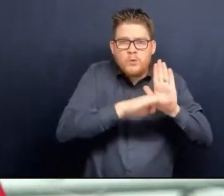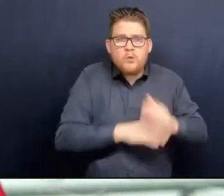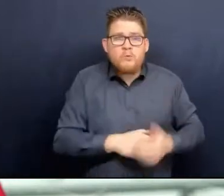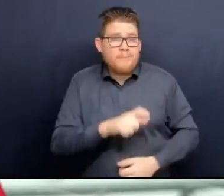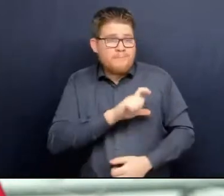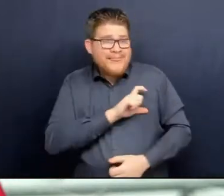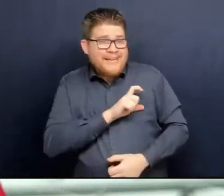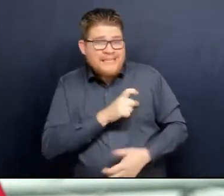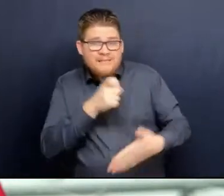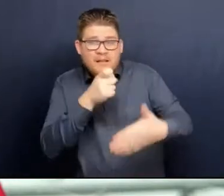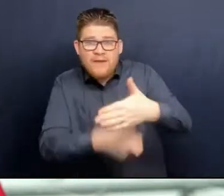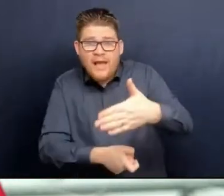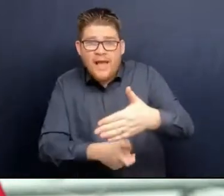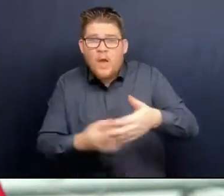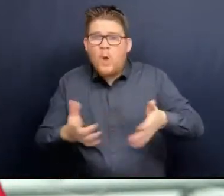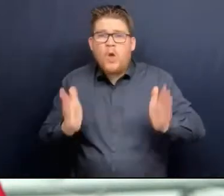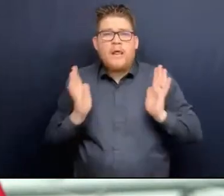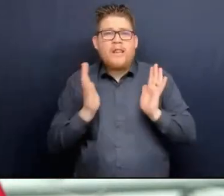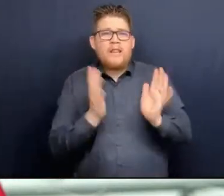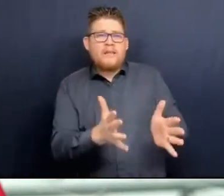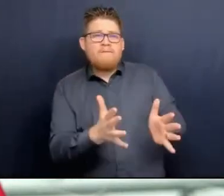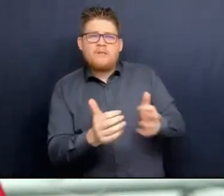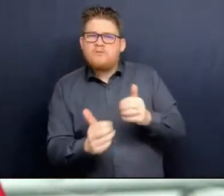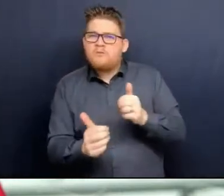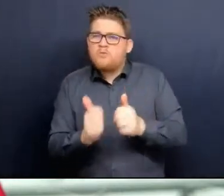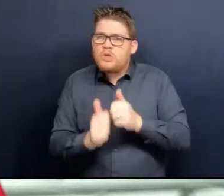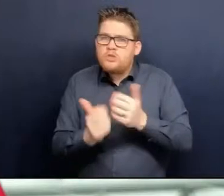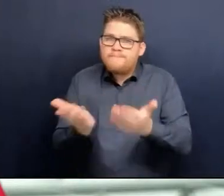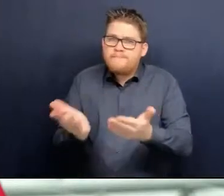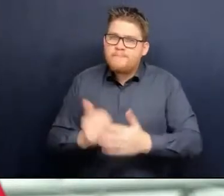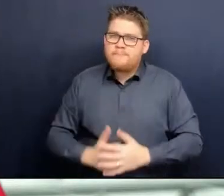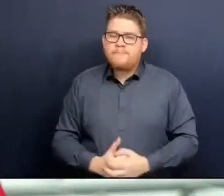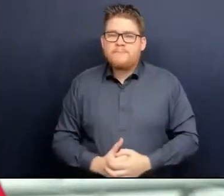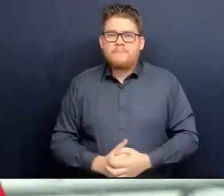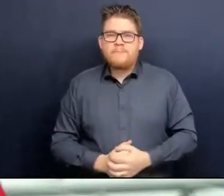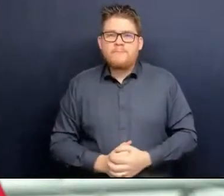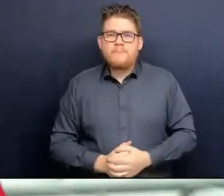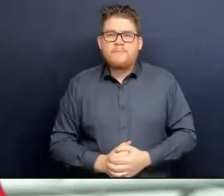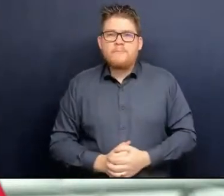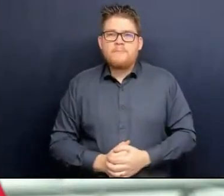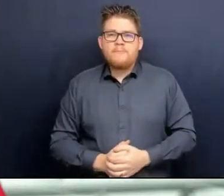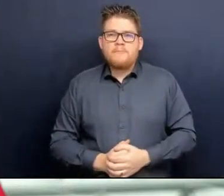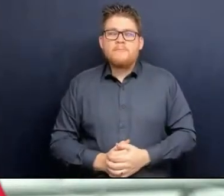be what will be You know, I think we are trying to shift to